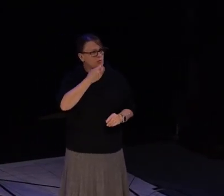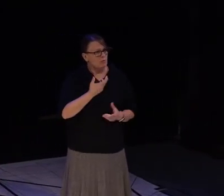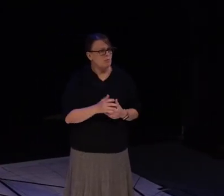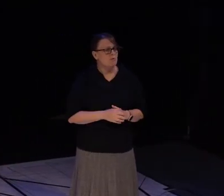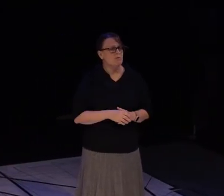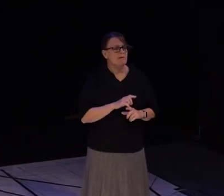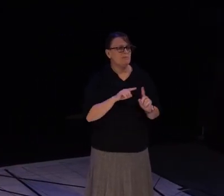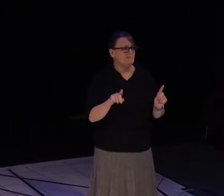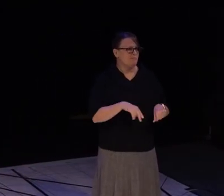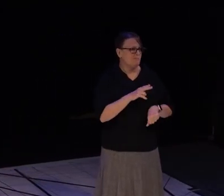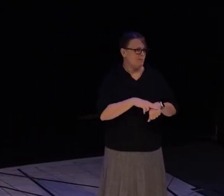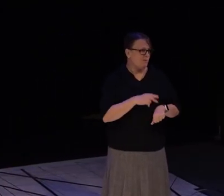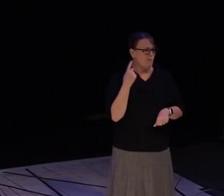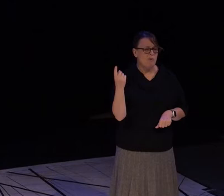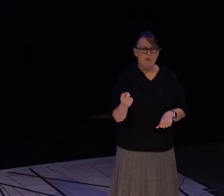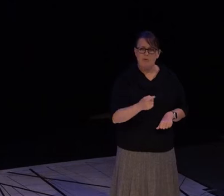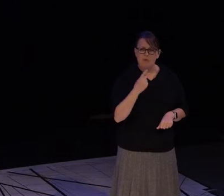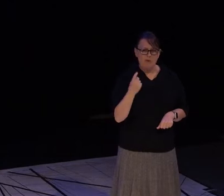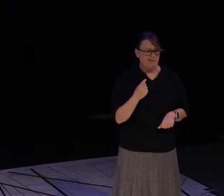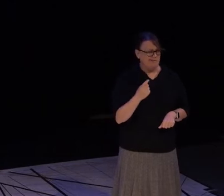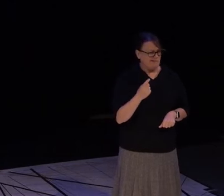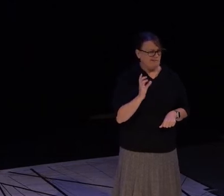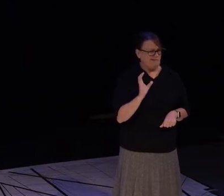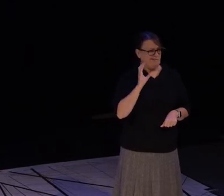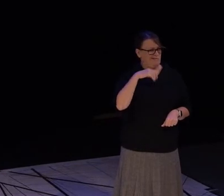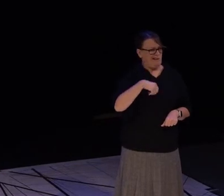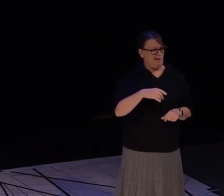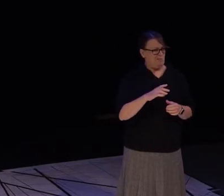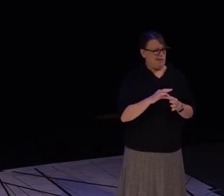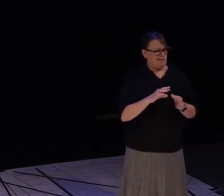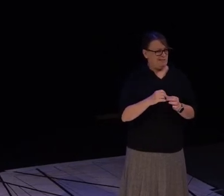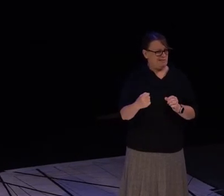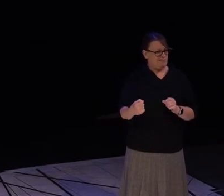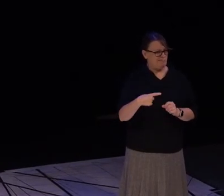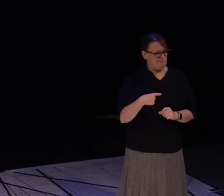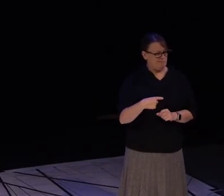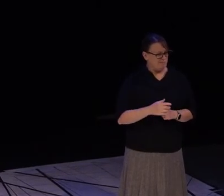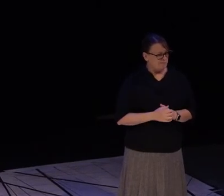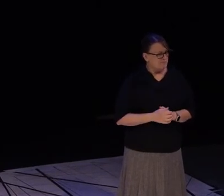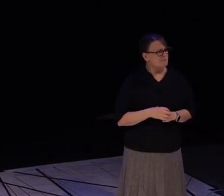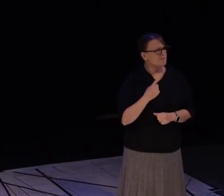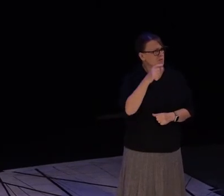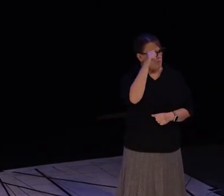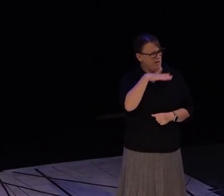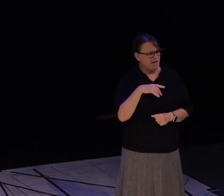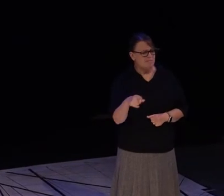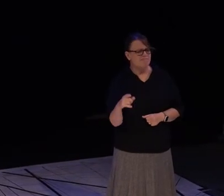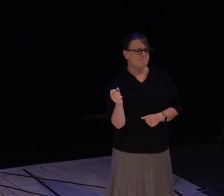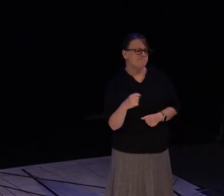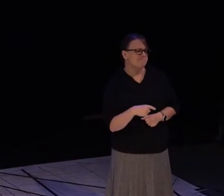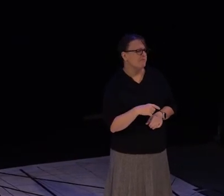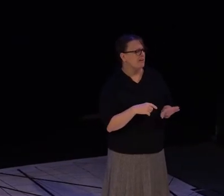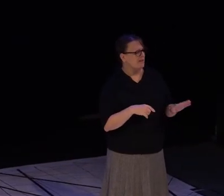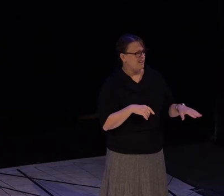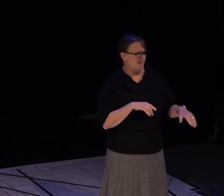I always get these really weird messages from people. This one man goes, come one, give it up,